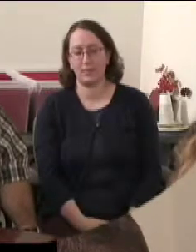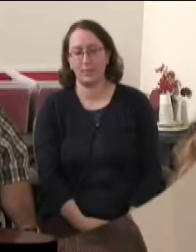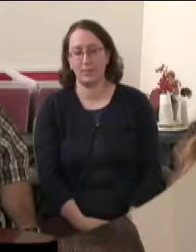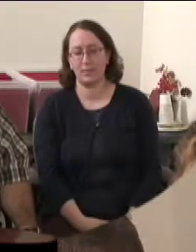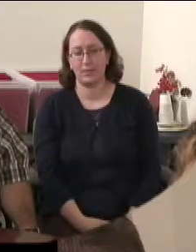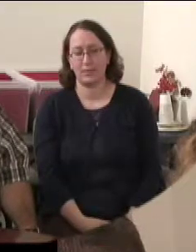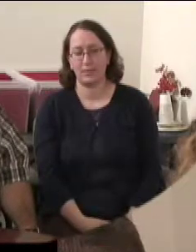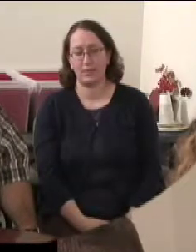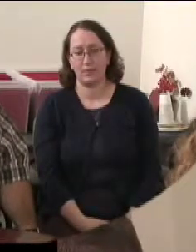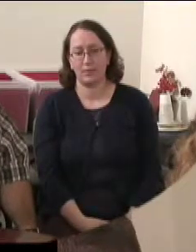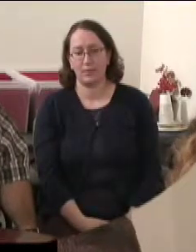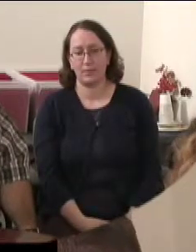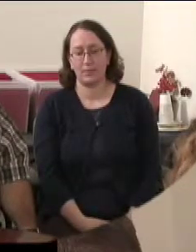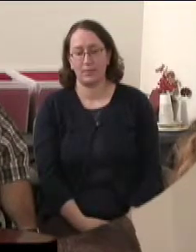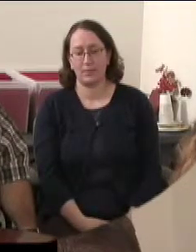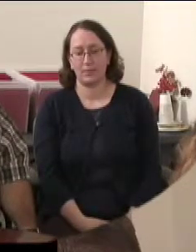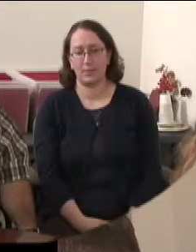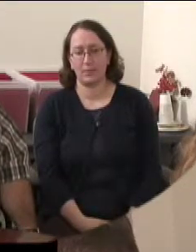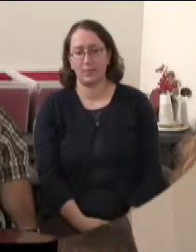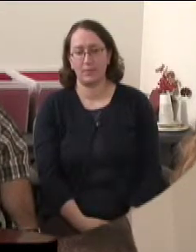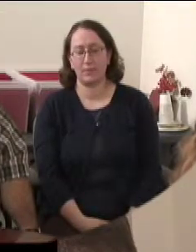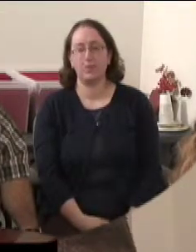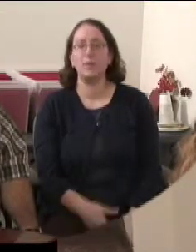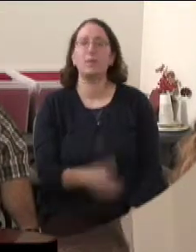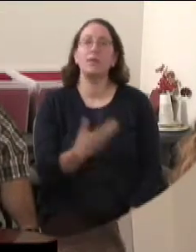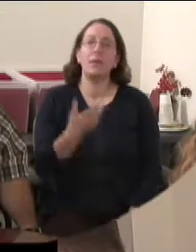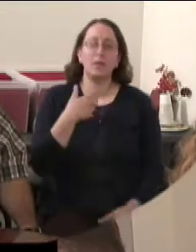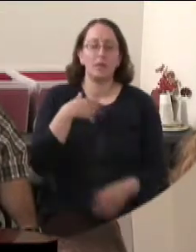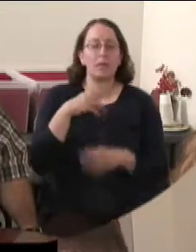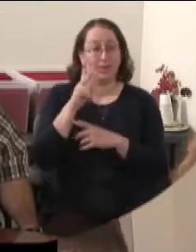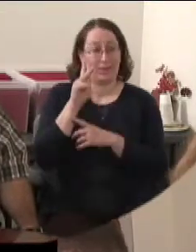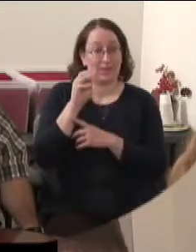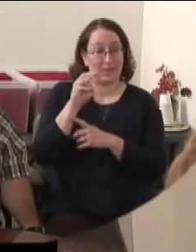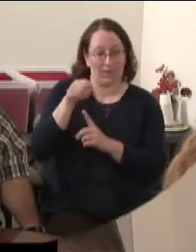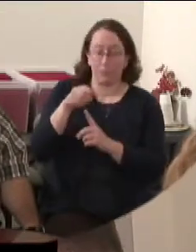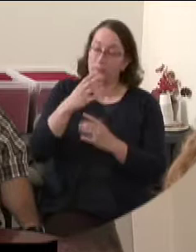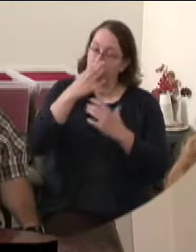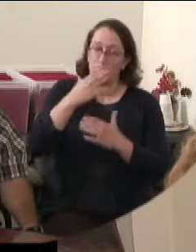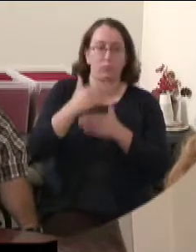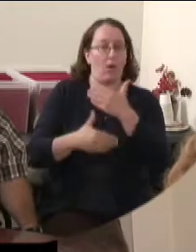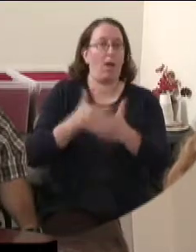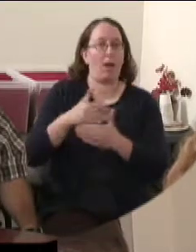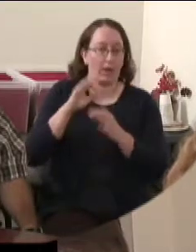what has her progress been during that time frame? Steven: She has made really good progress.